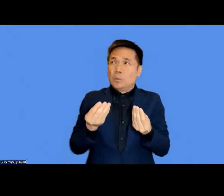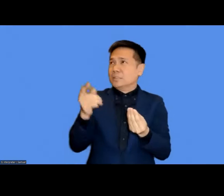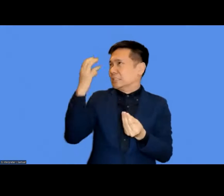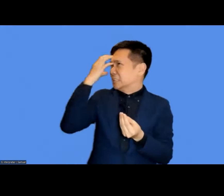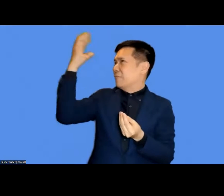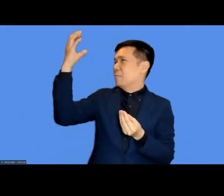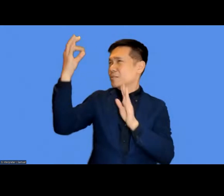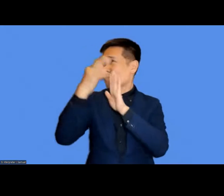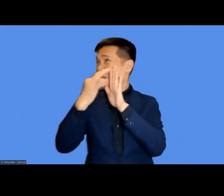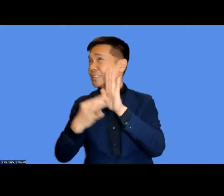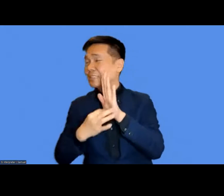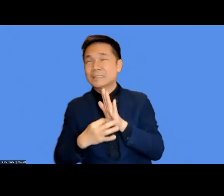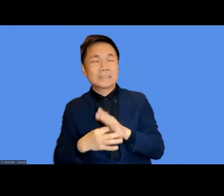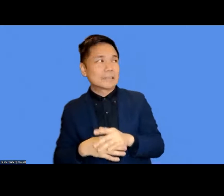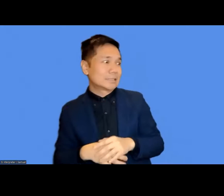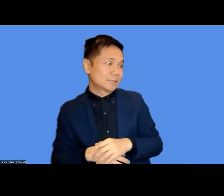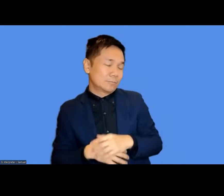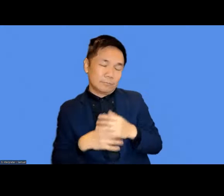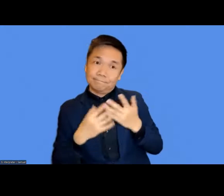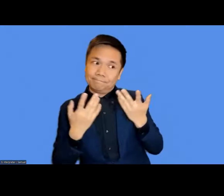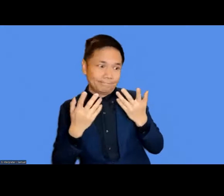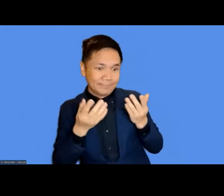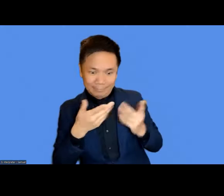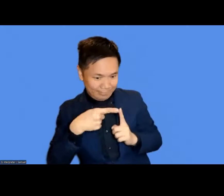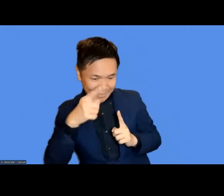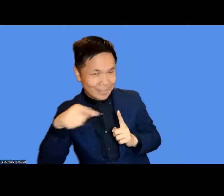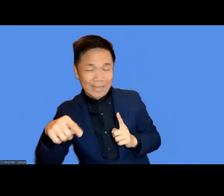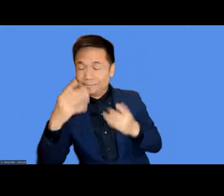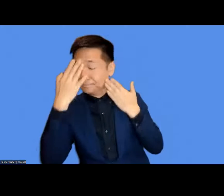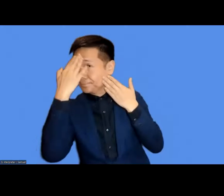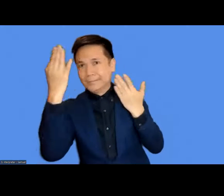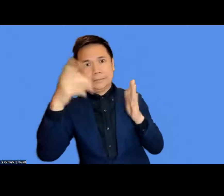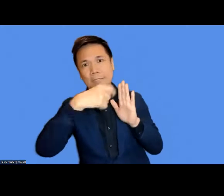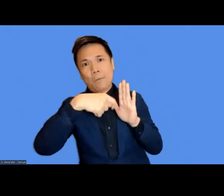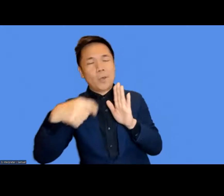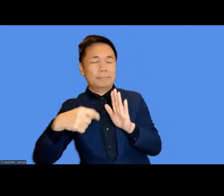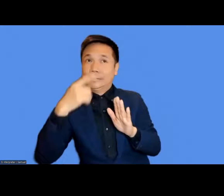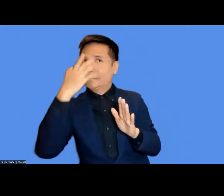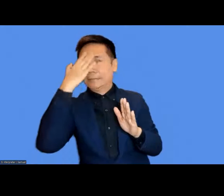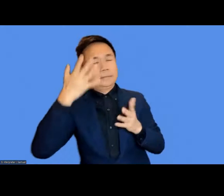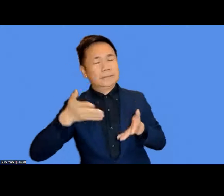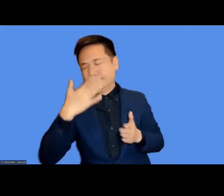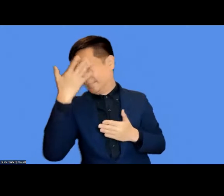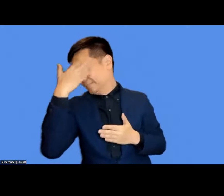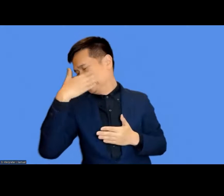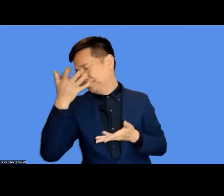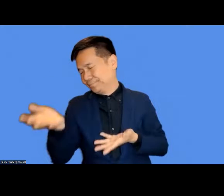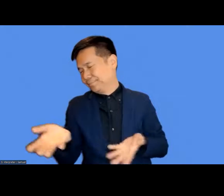even less productive or useful programming when it comes to provide supports to persons